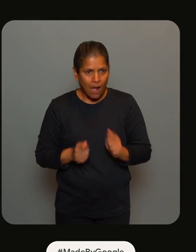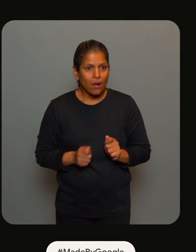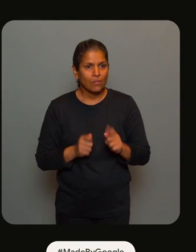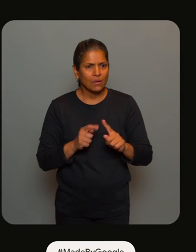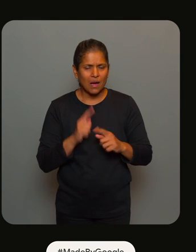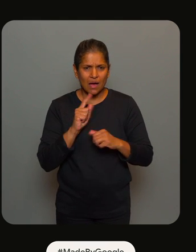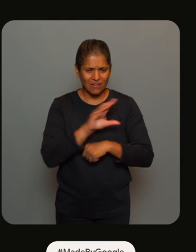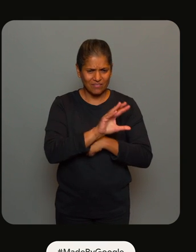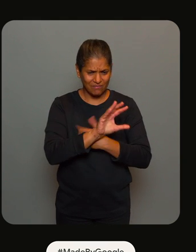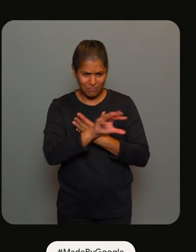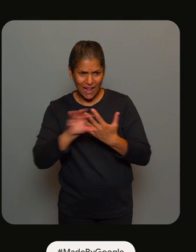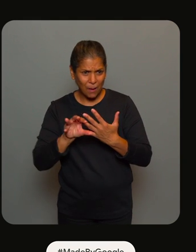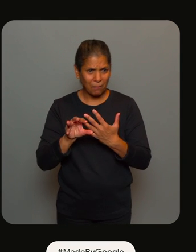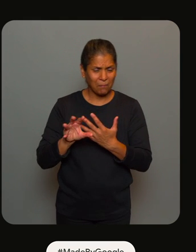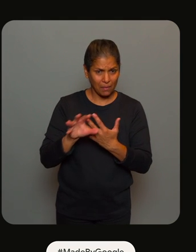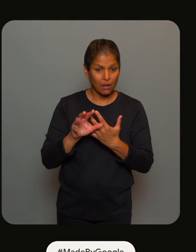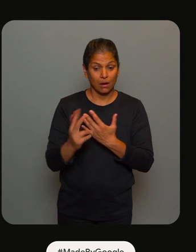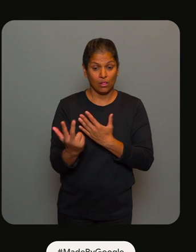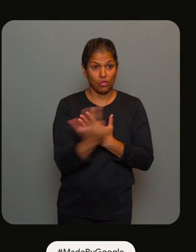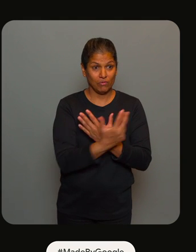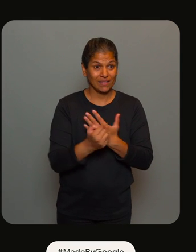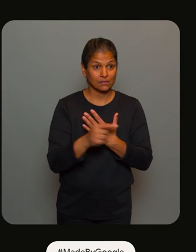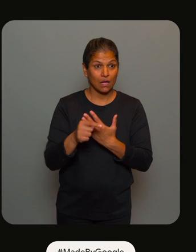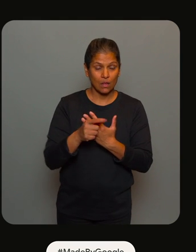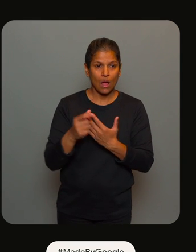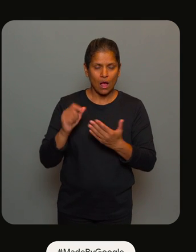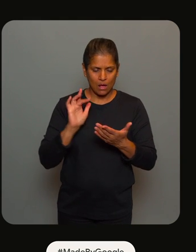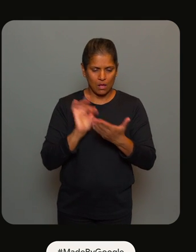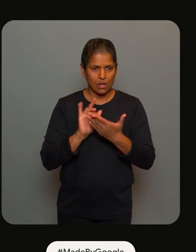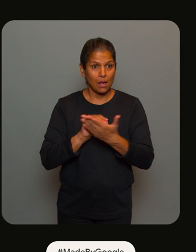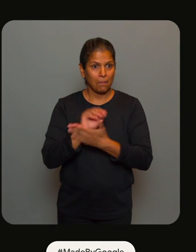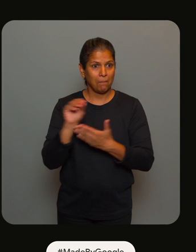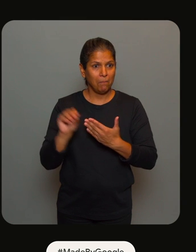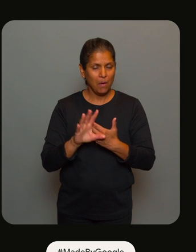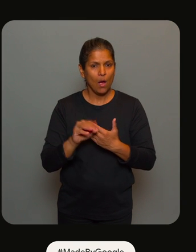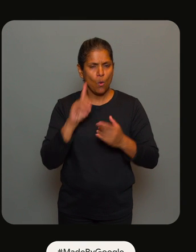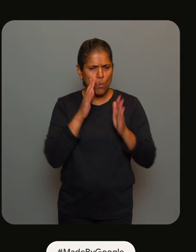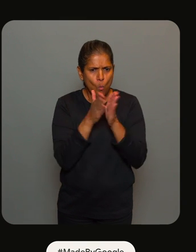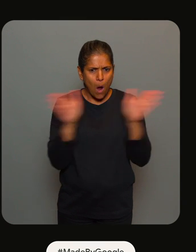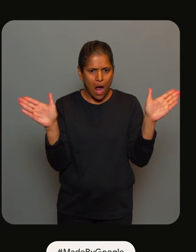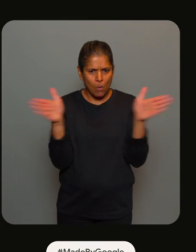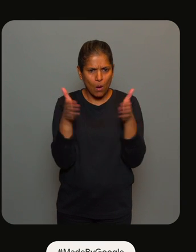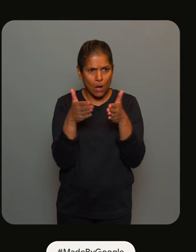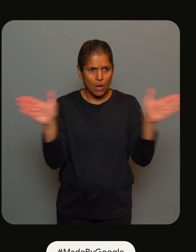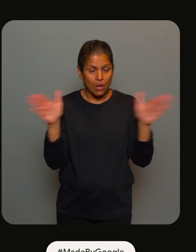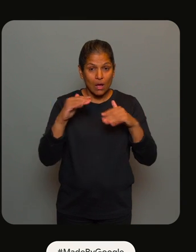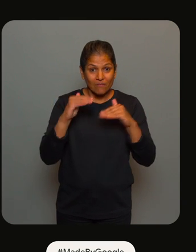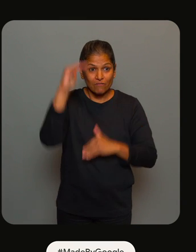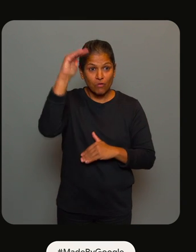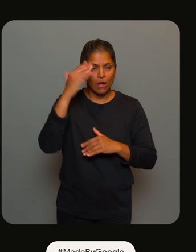telephoto and ultrawide cameras. Its front-facing ultrawide camera is great for low-light